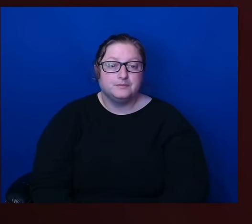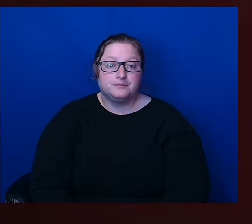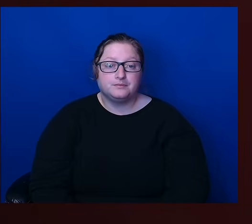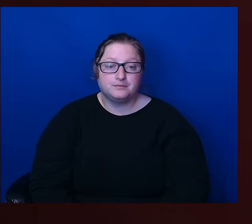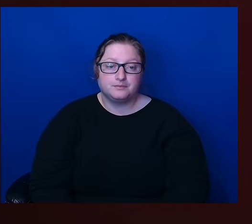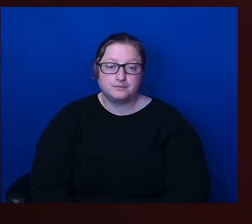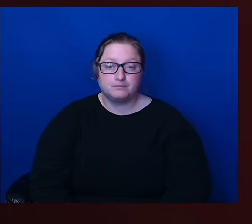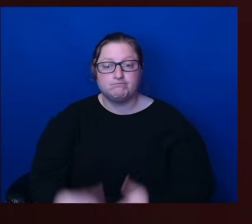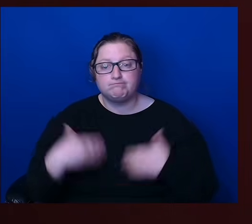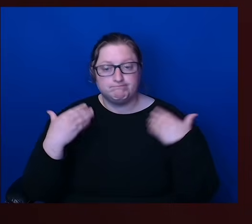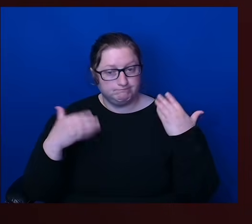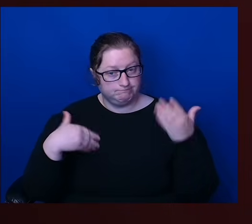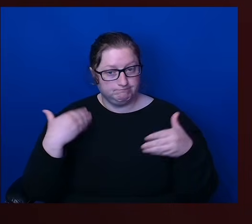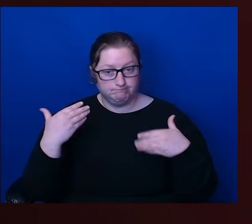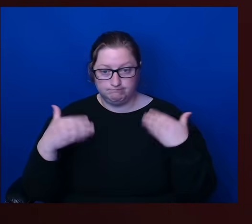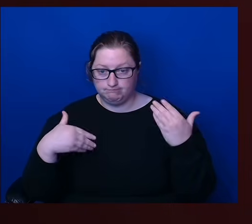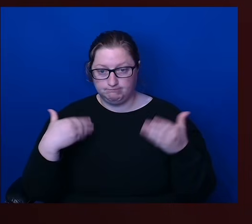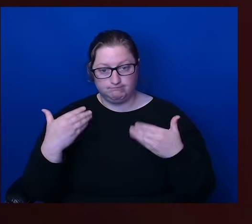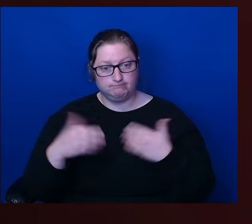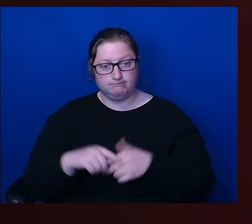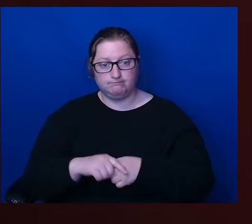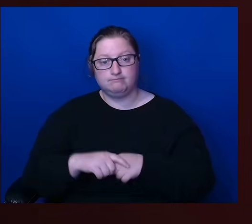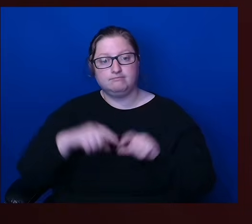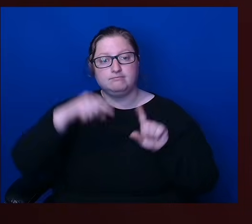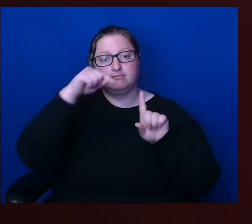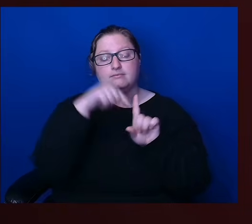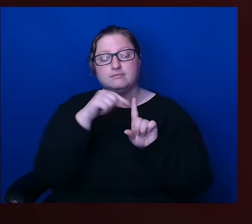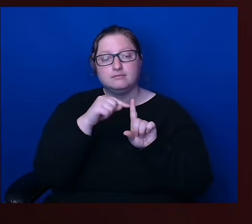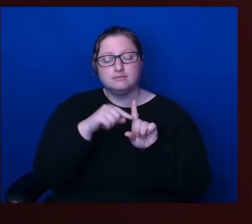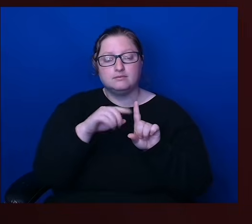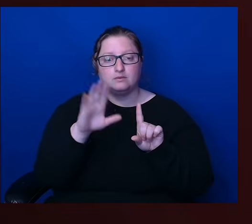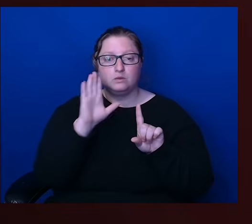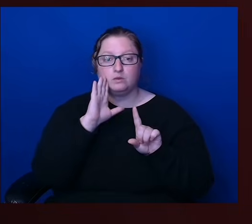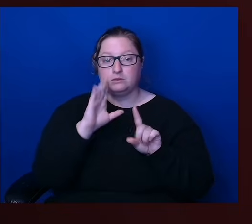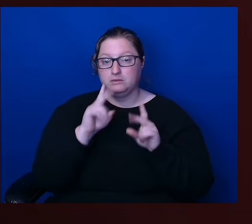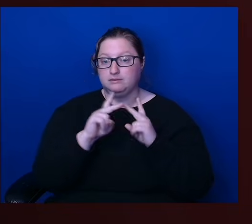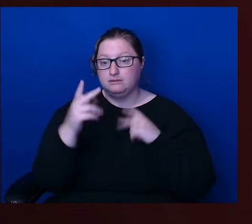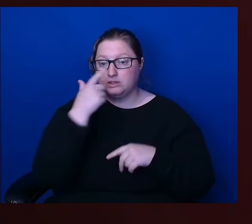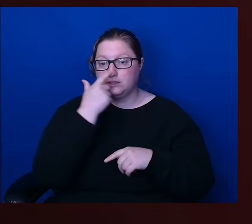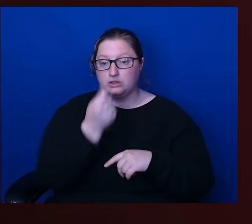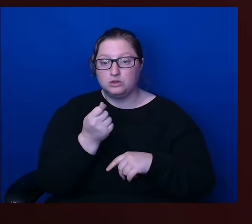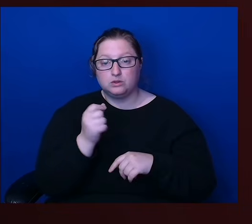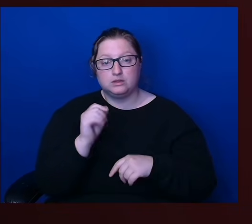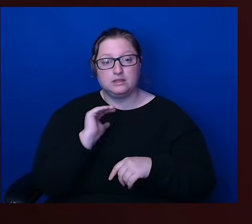where I think it gets pretty interesting. So, this is our receipt data,